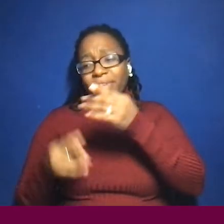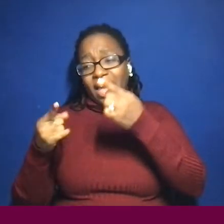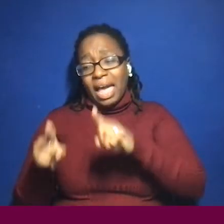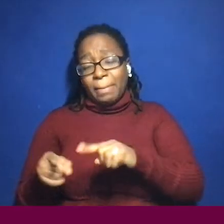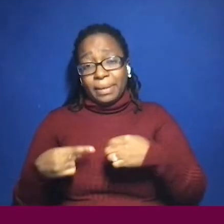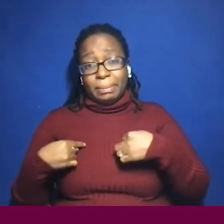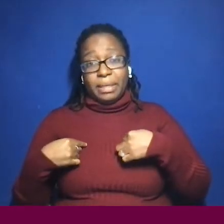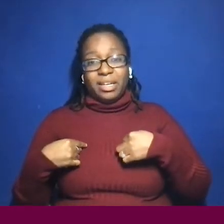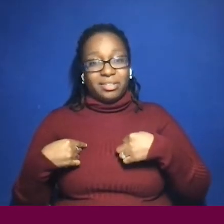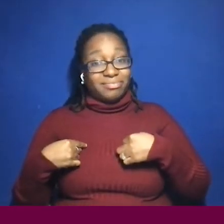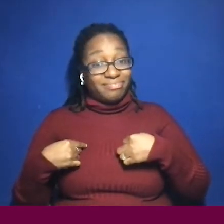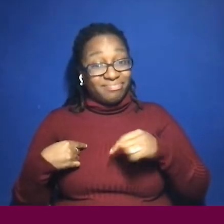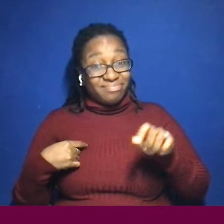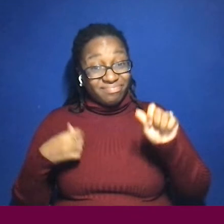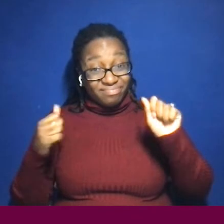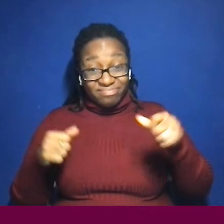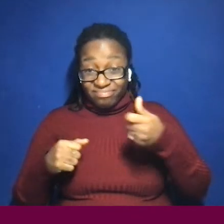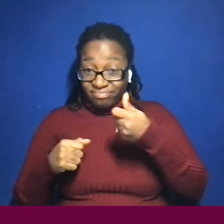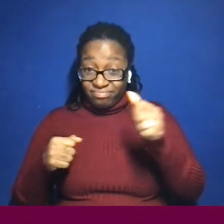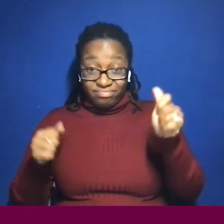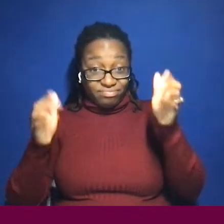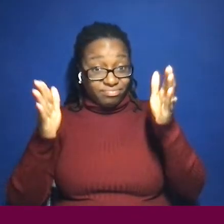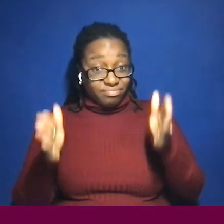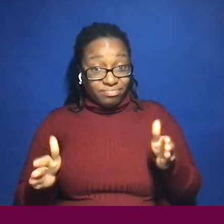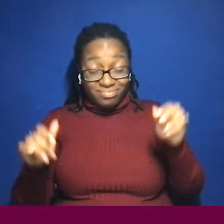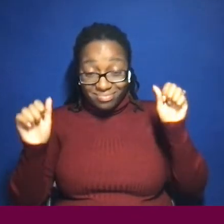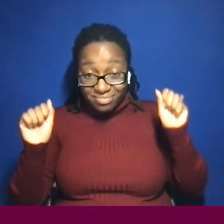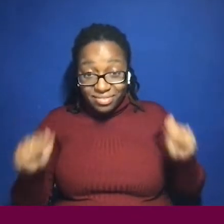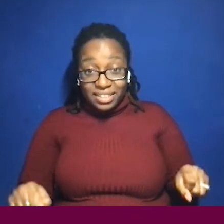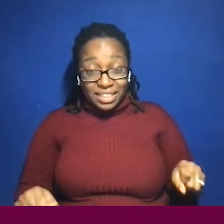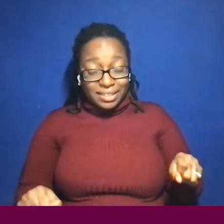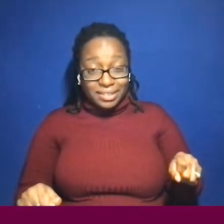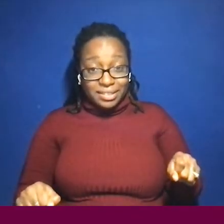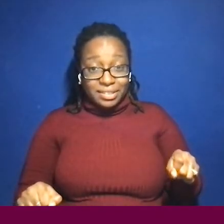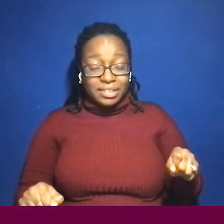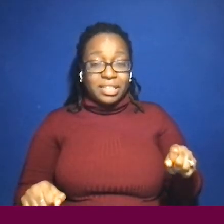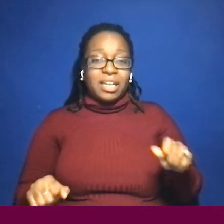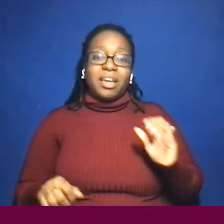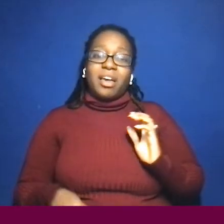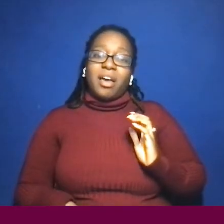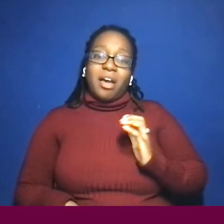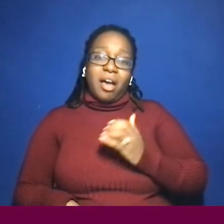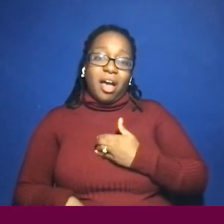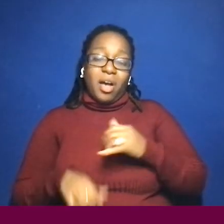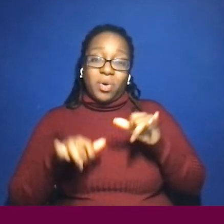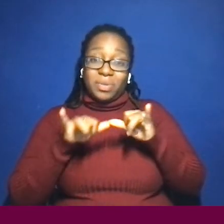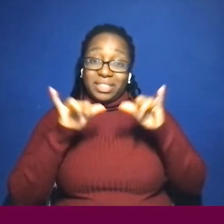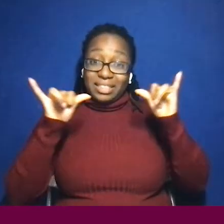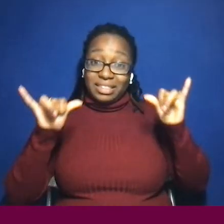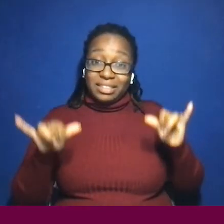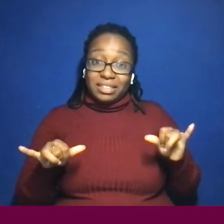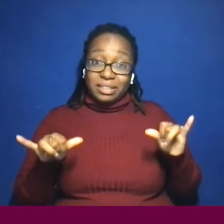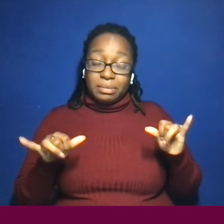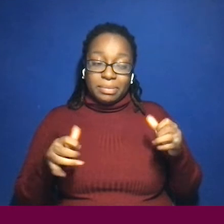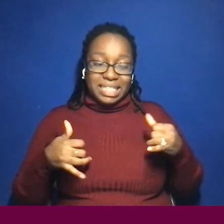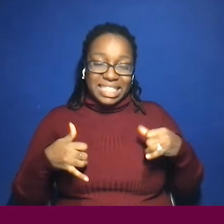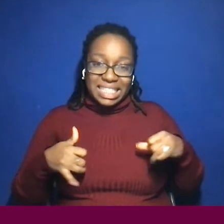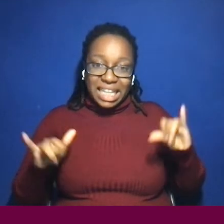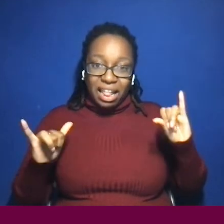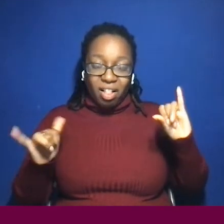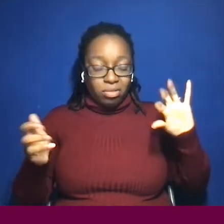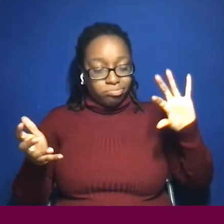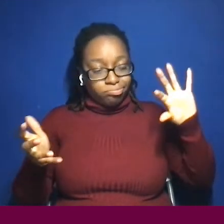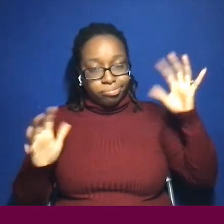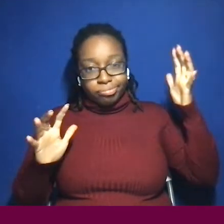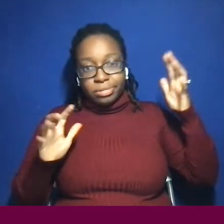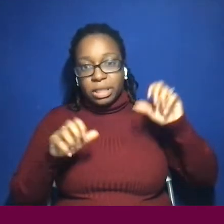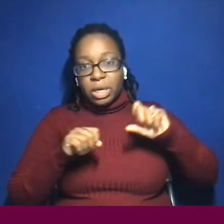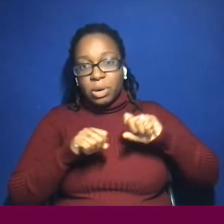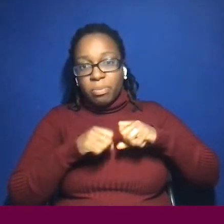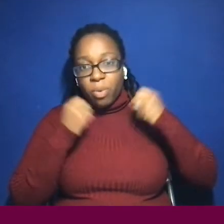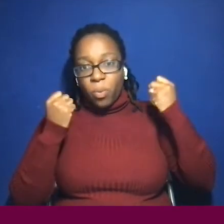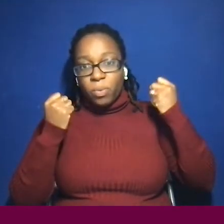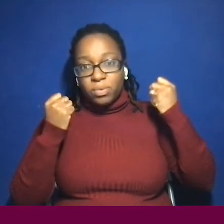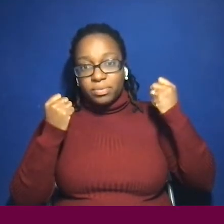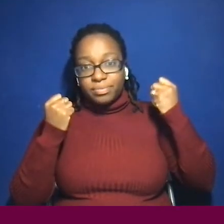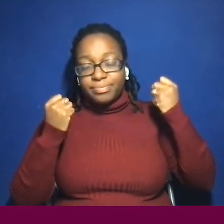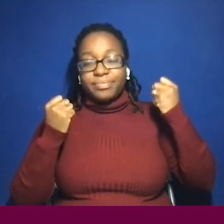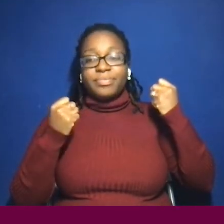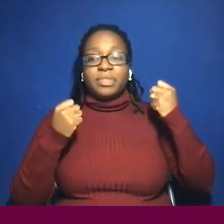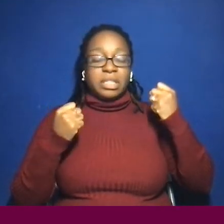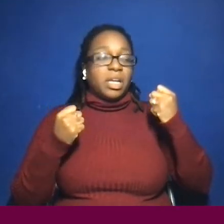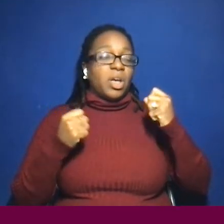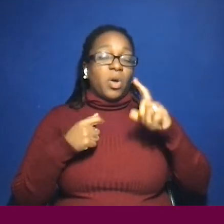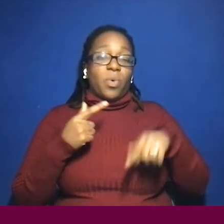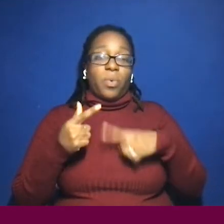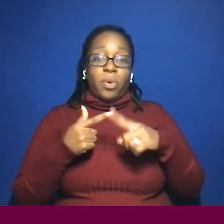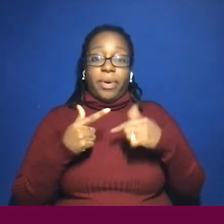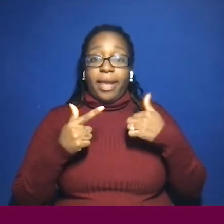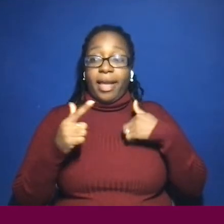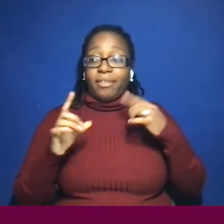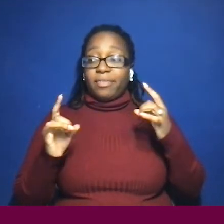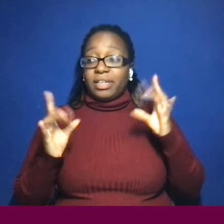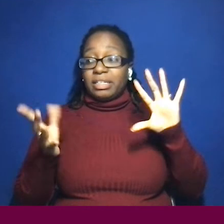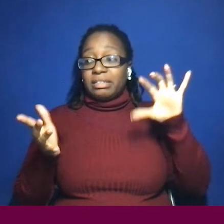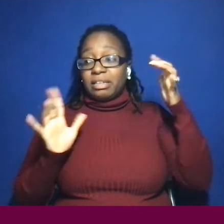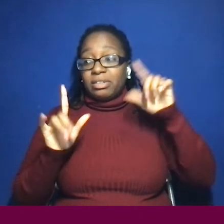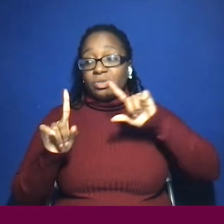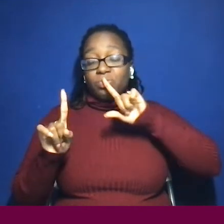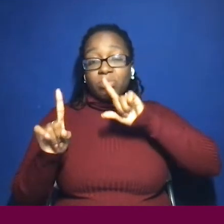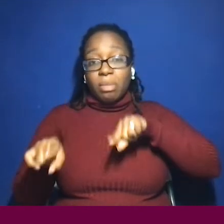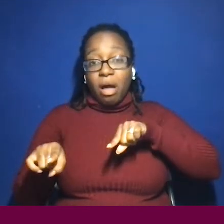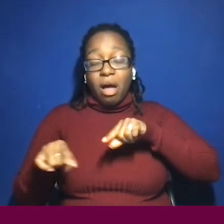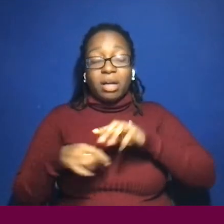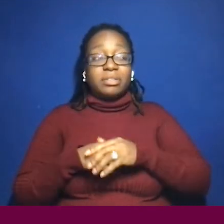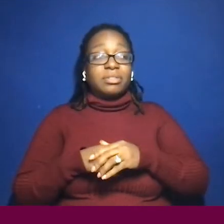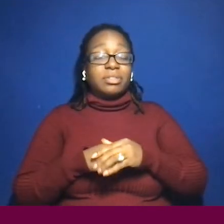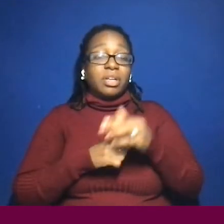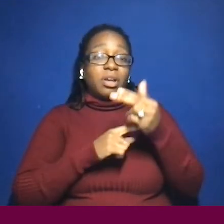have been any of us. And our systems are still so broken. In disaster response in Hurricane Ian,